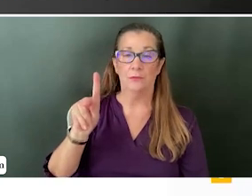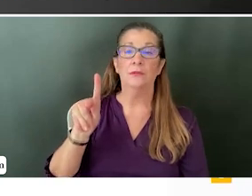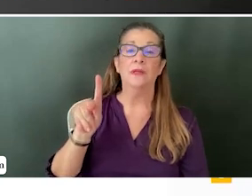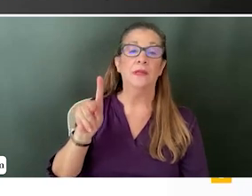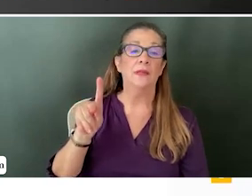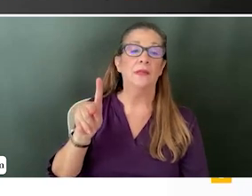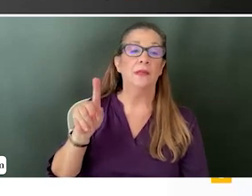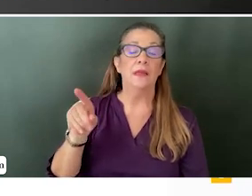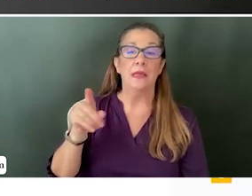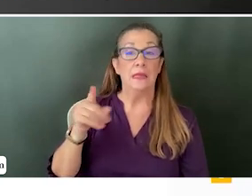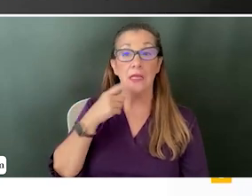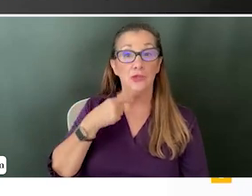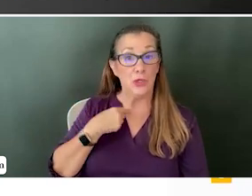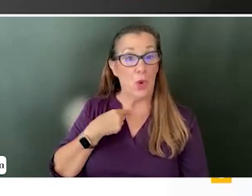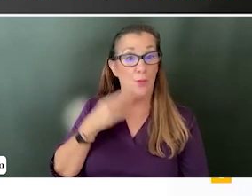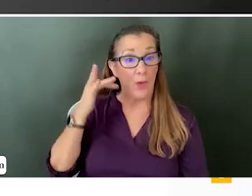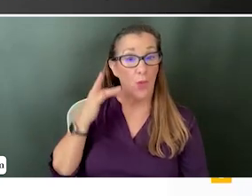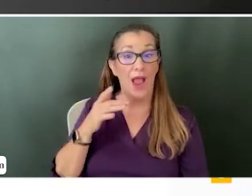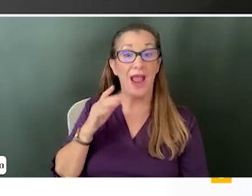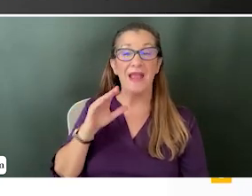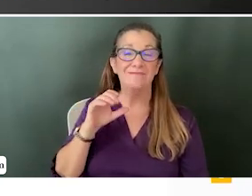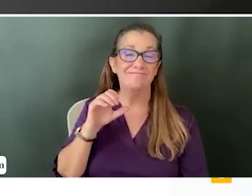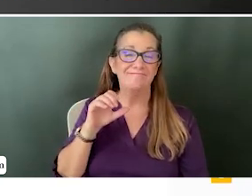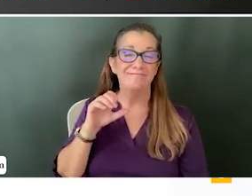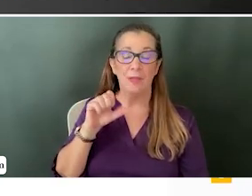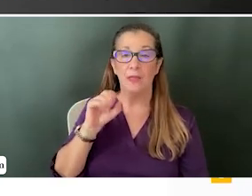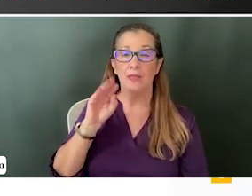And then gave me a very good argument why they are smirking and not glaring.